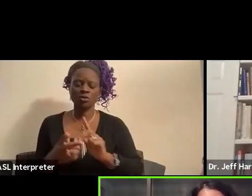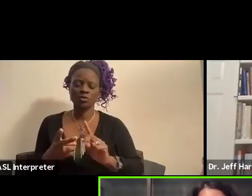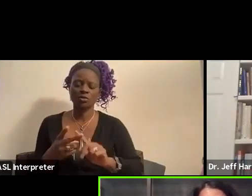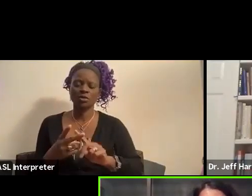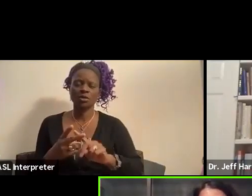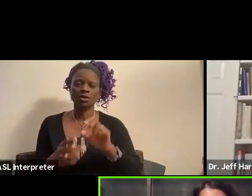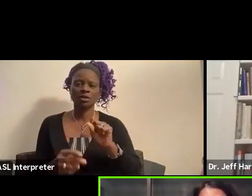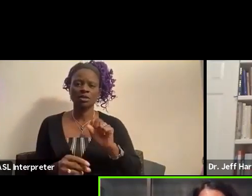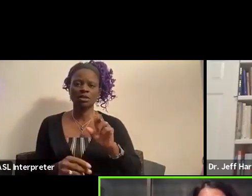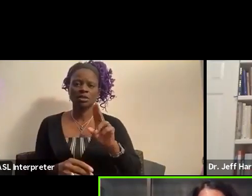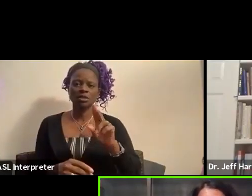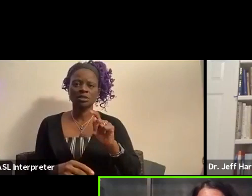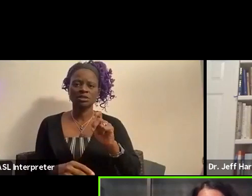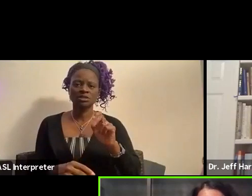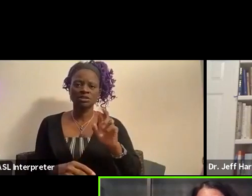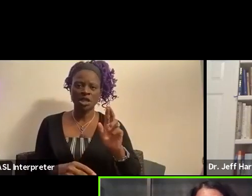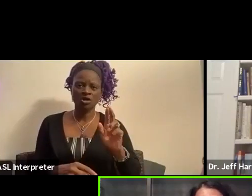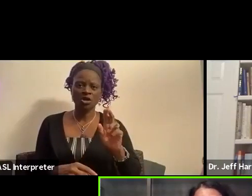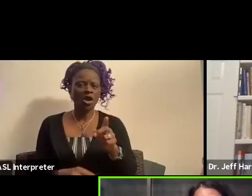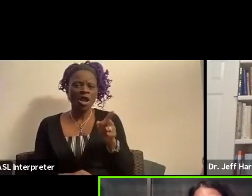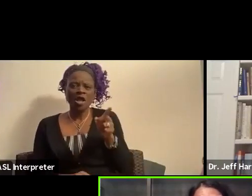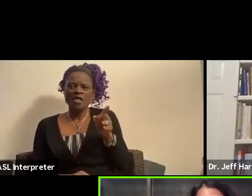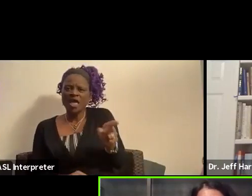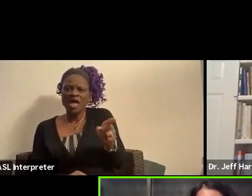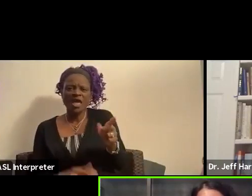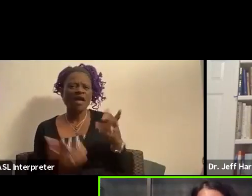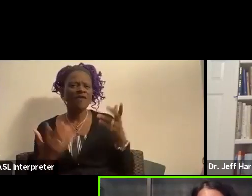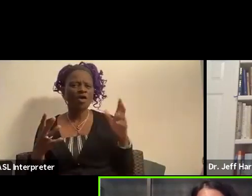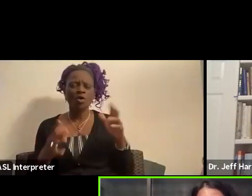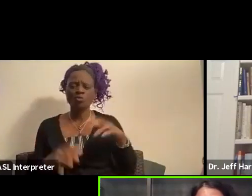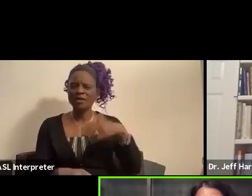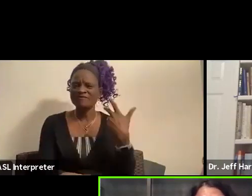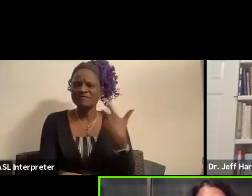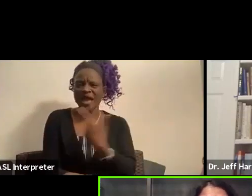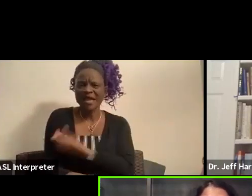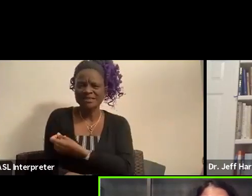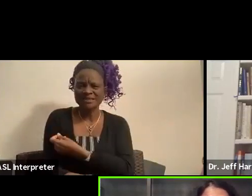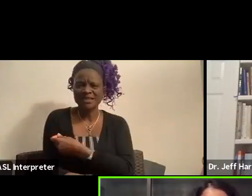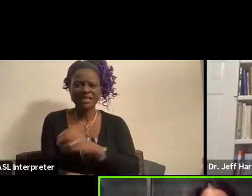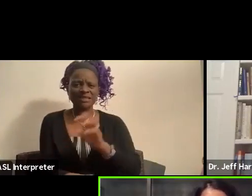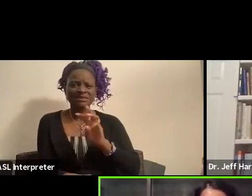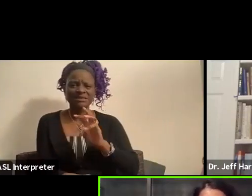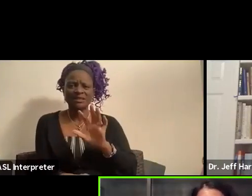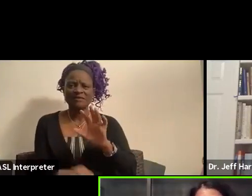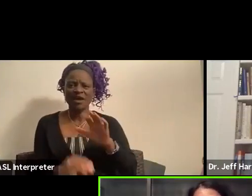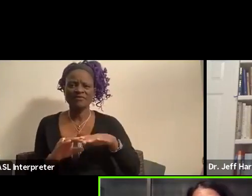There's sixty five and older group. So we've already been reaching out to that CVS Walgreens